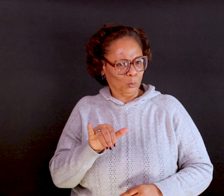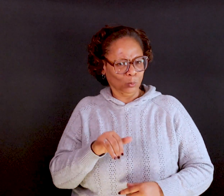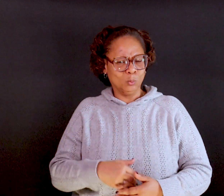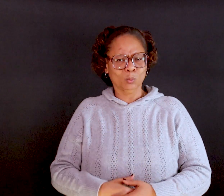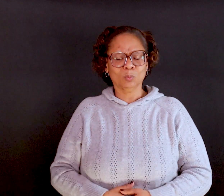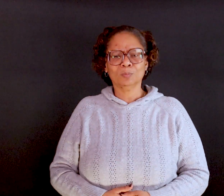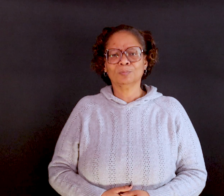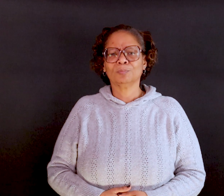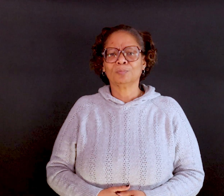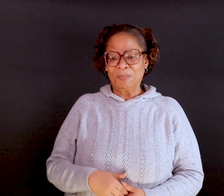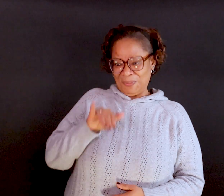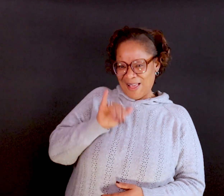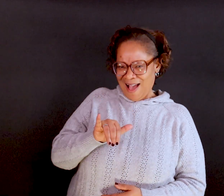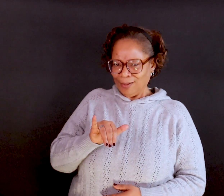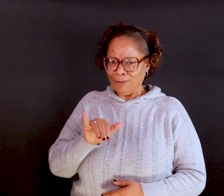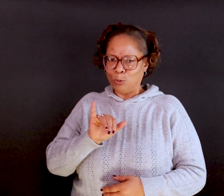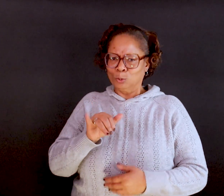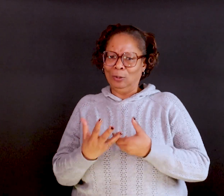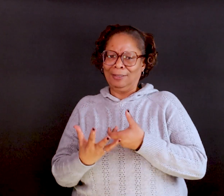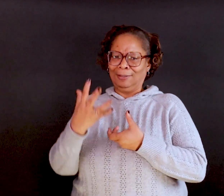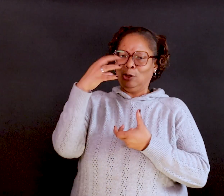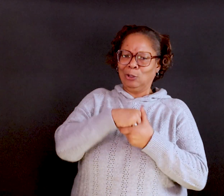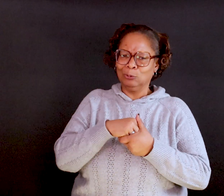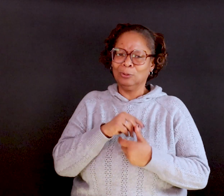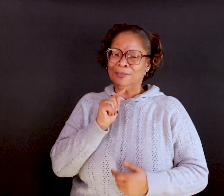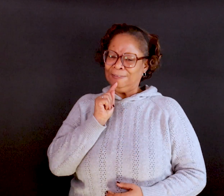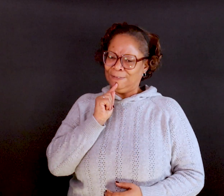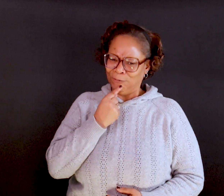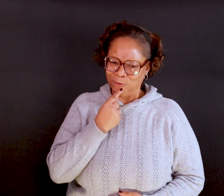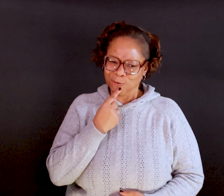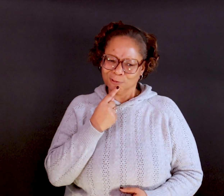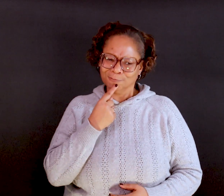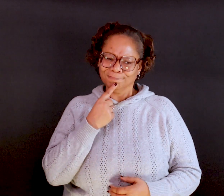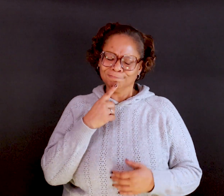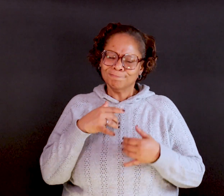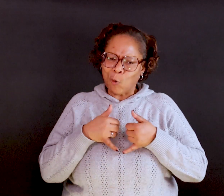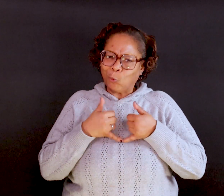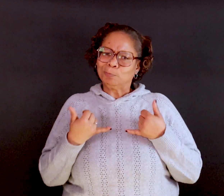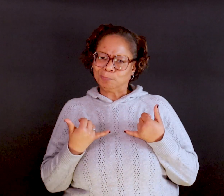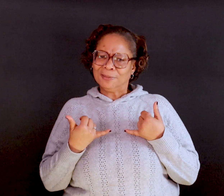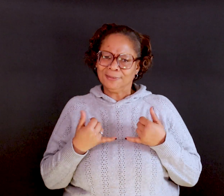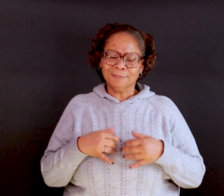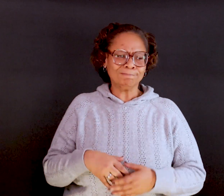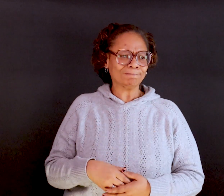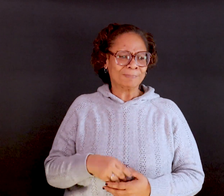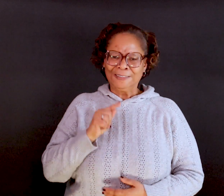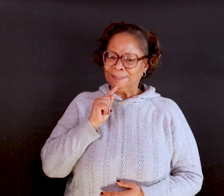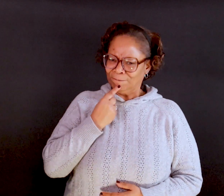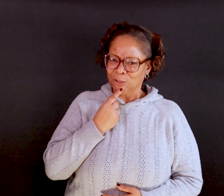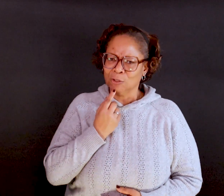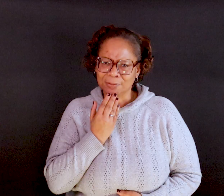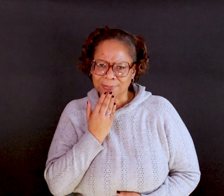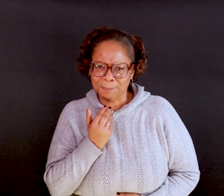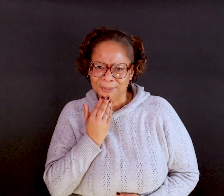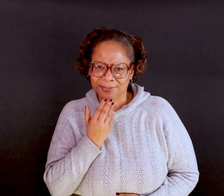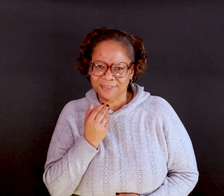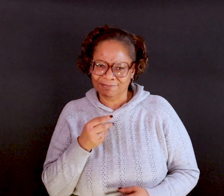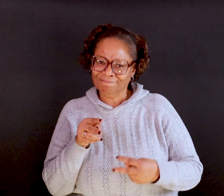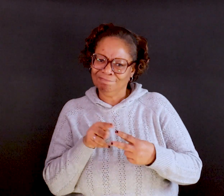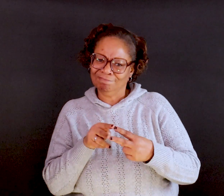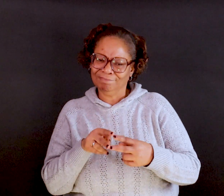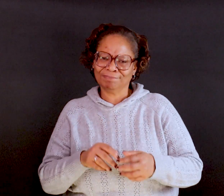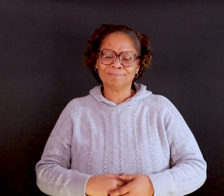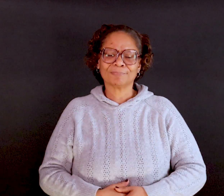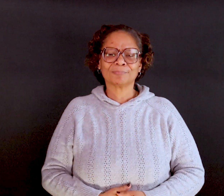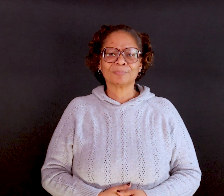including severe obesity and severe diabetes.